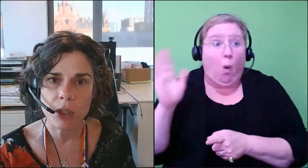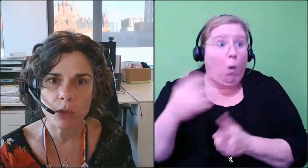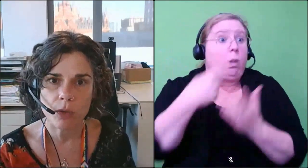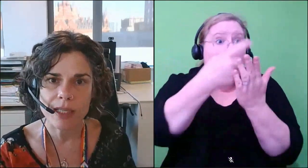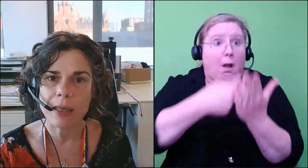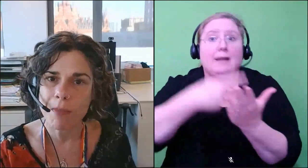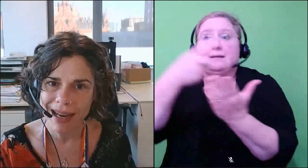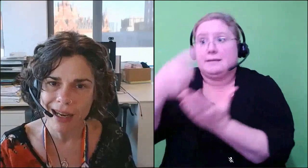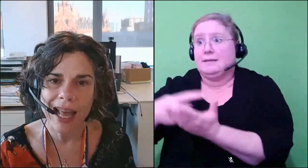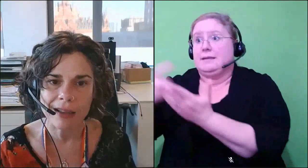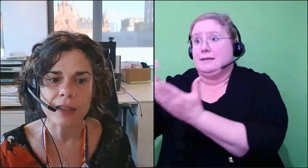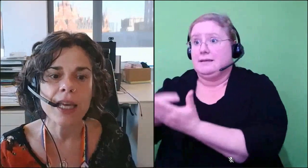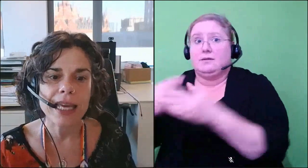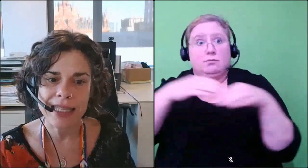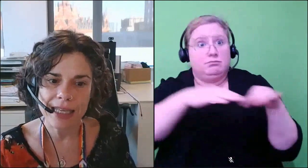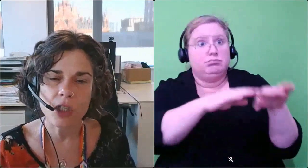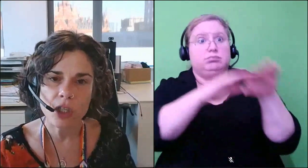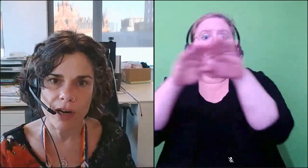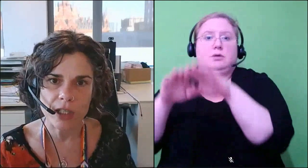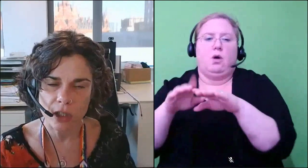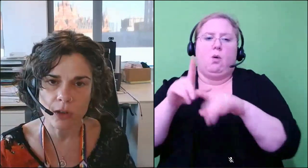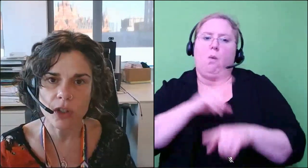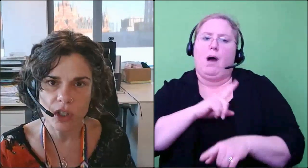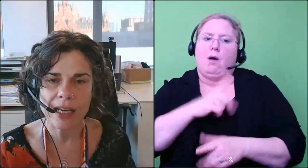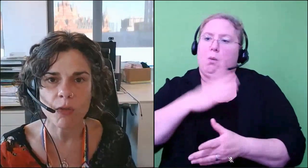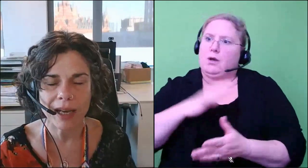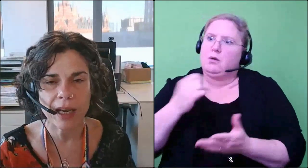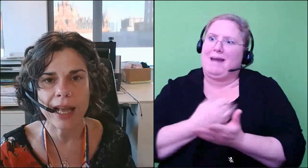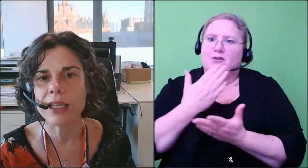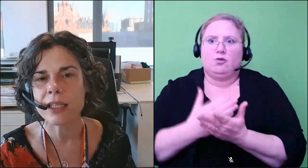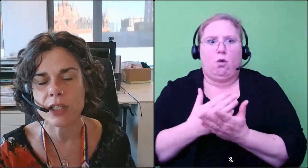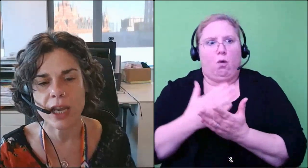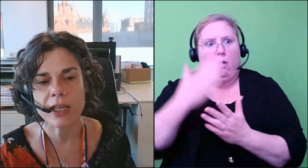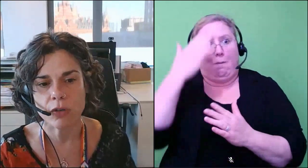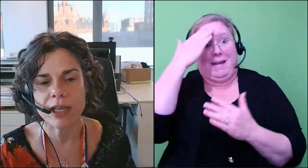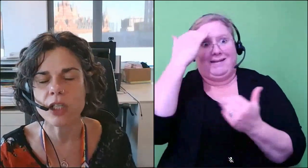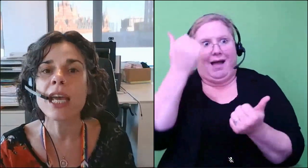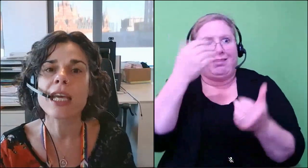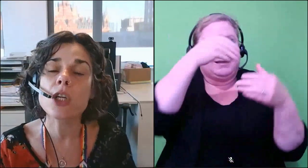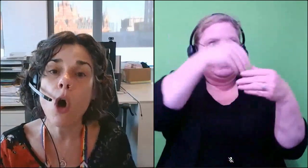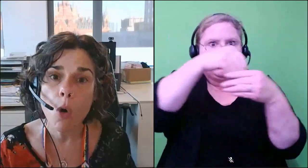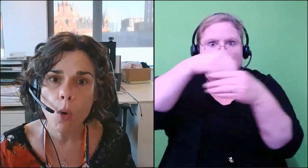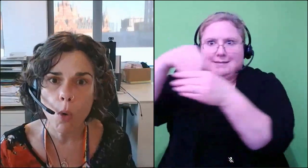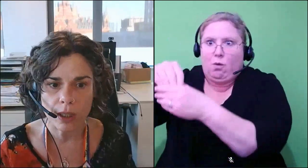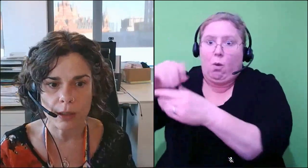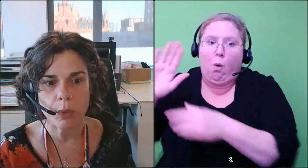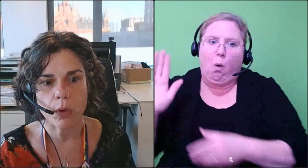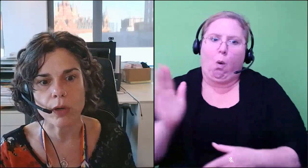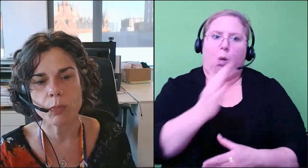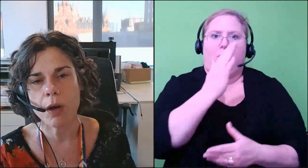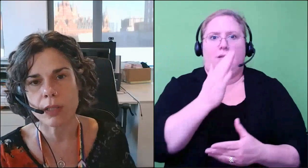make sure is that mental health is integrated, and the understanding of mental health is integrated into all of the employers' policies.